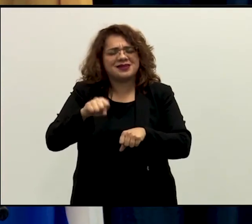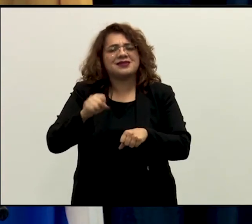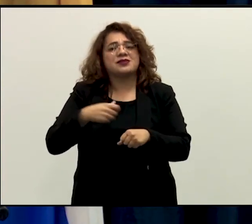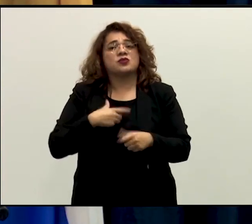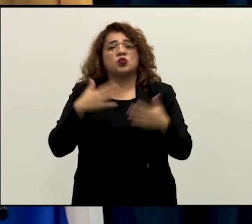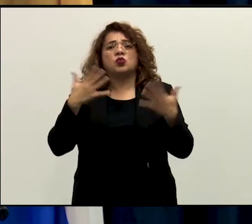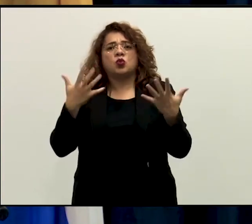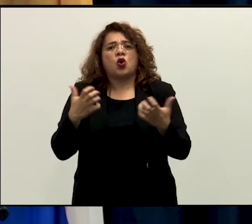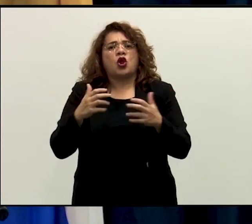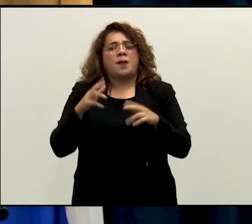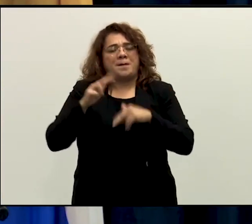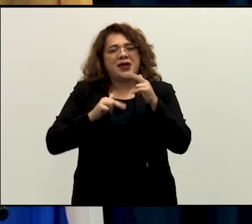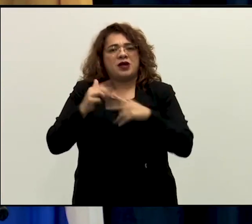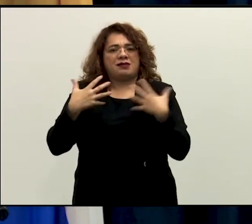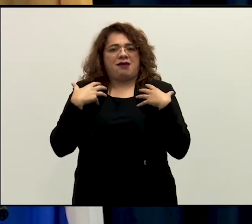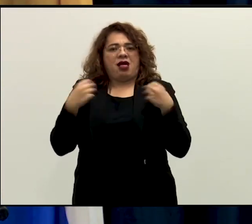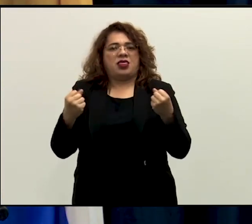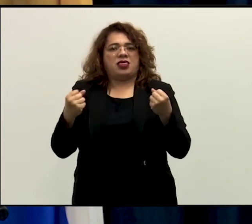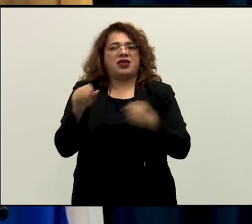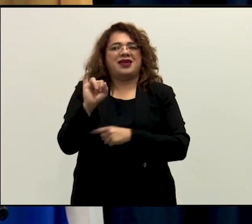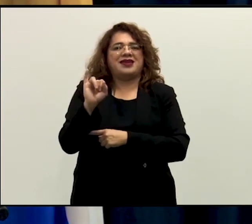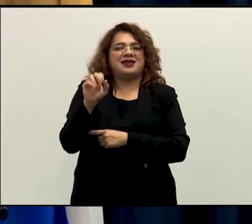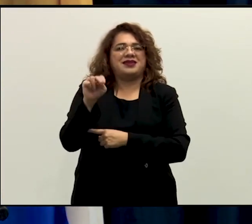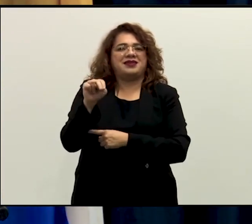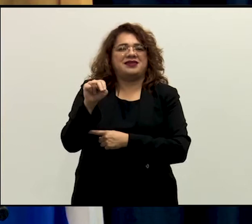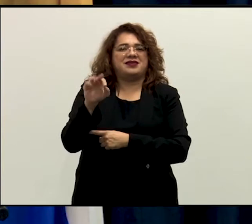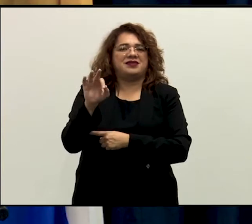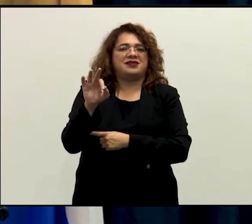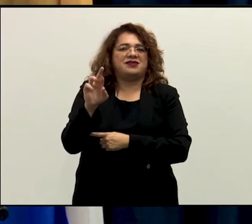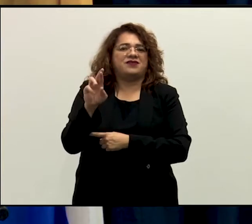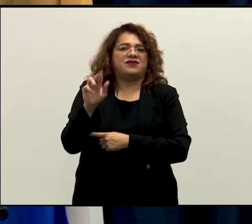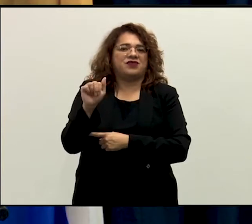health infrastructure with the city and kind of maintaining it as we move forward.